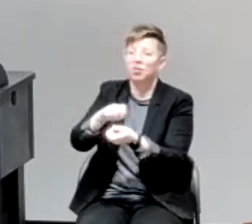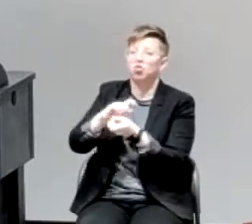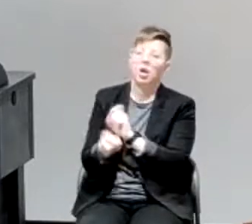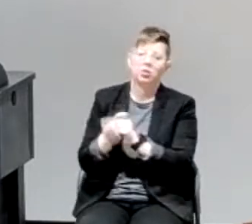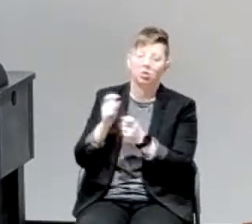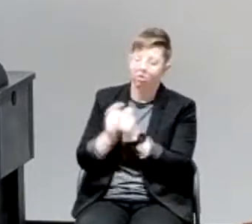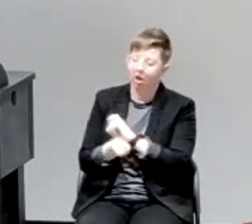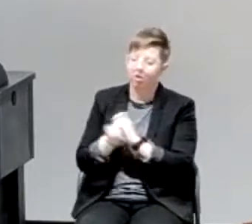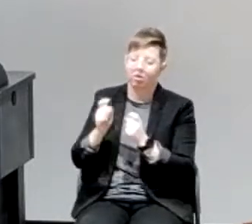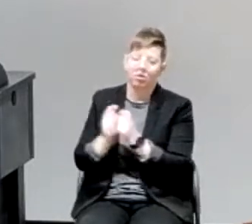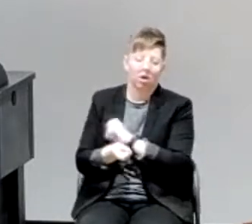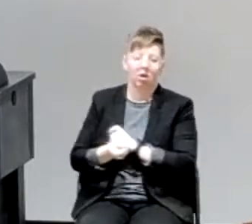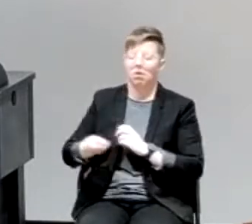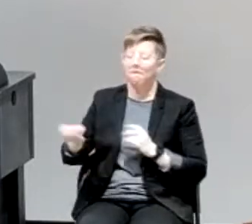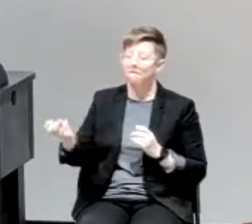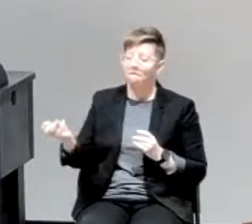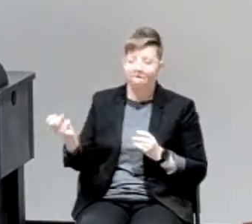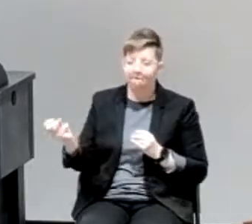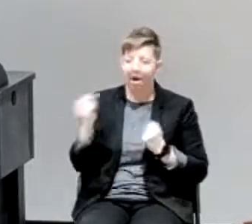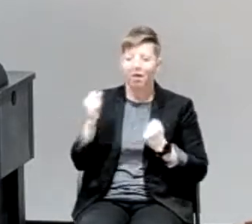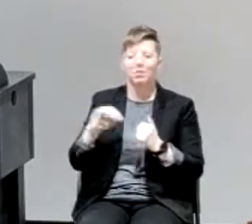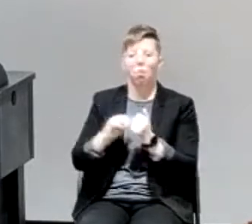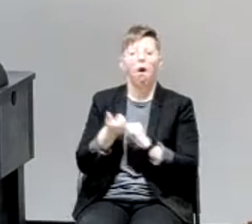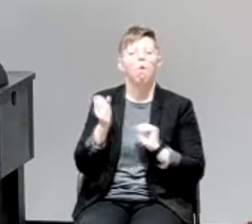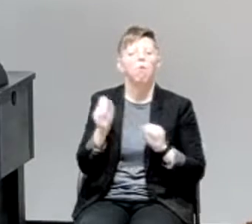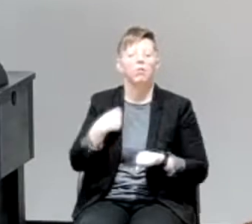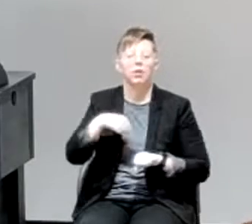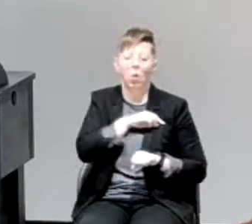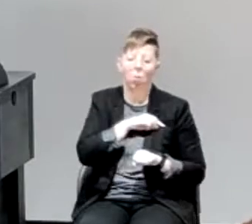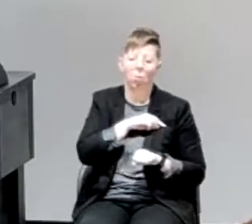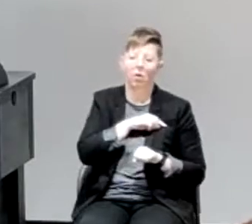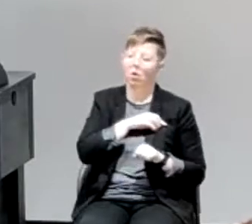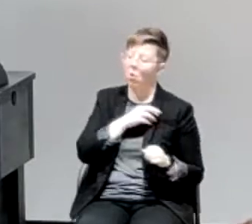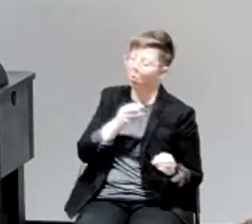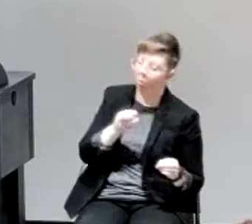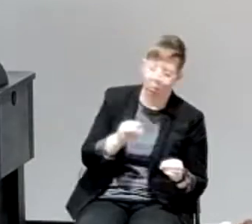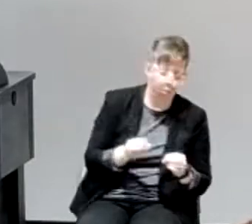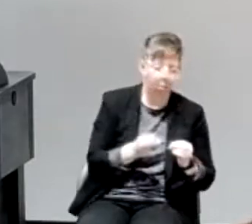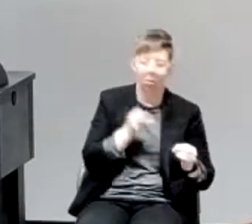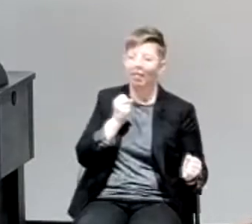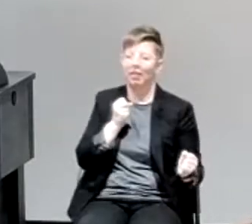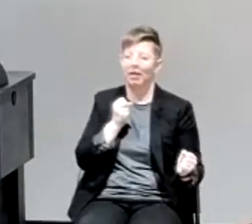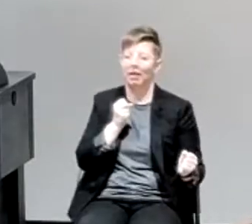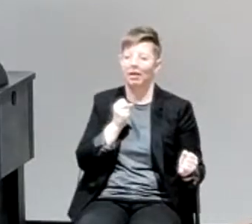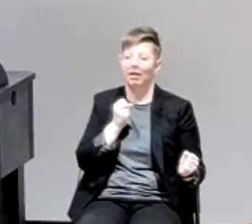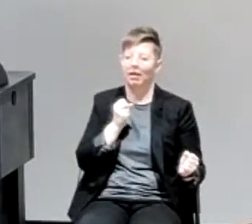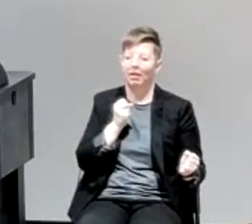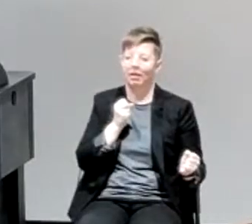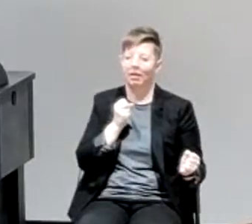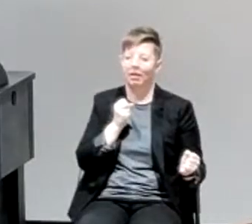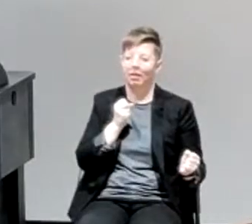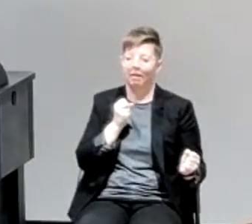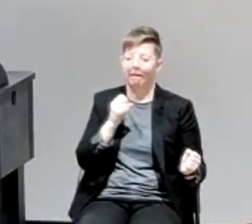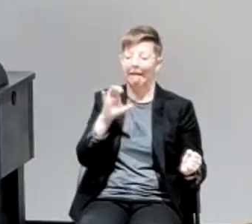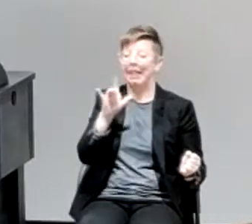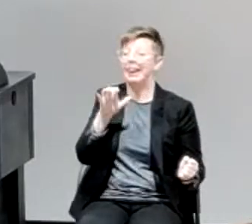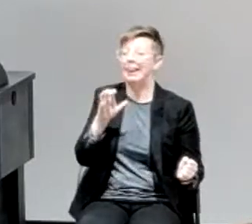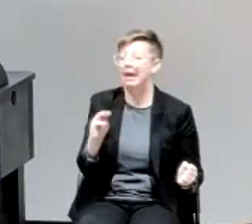force and how quickly we can prepare that work force for the knowledge economy in which we are living that is changing at the speed of sound. that's the